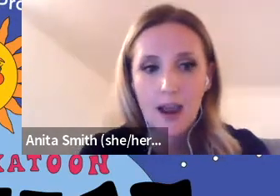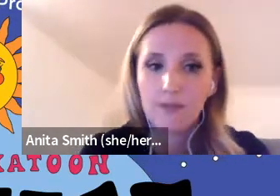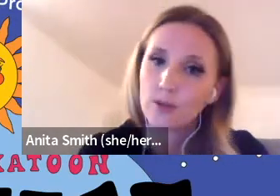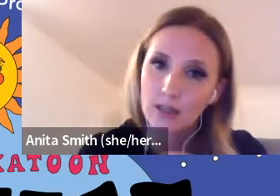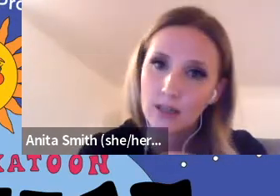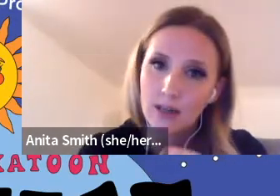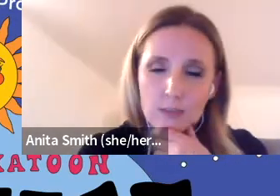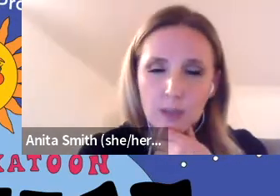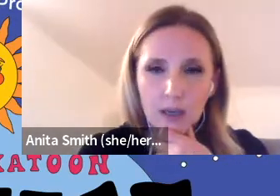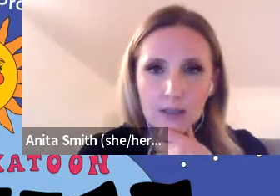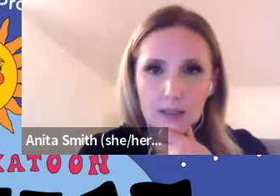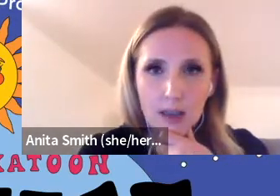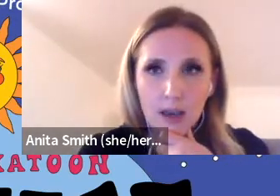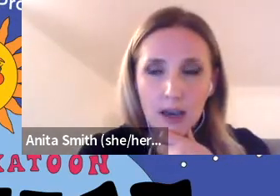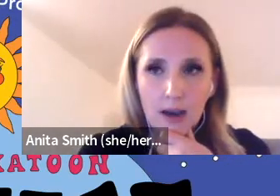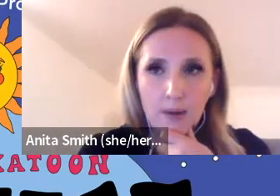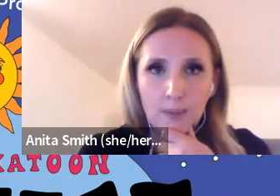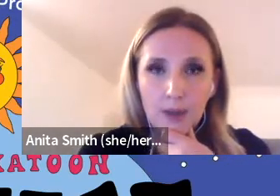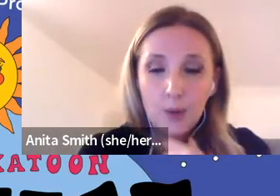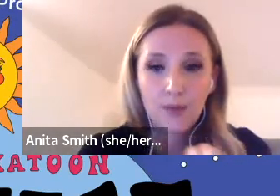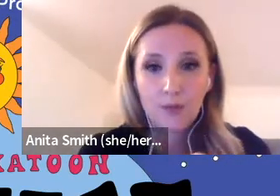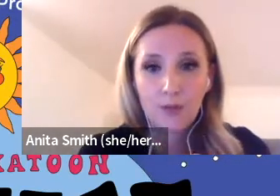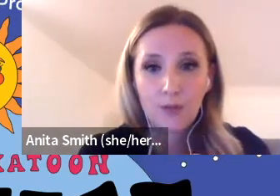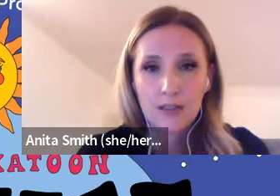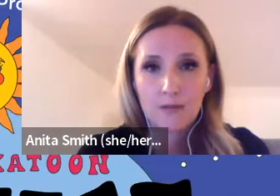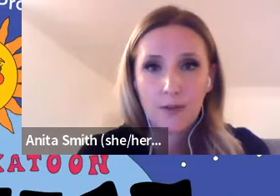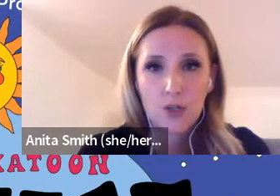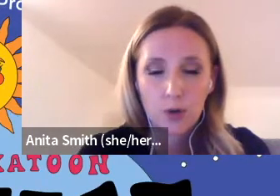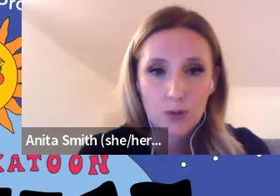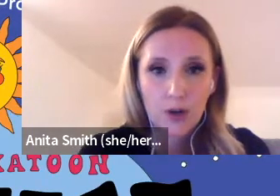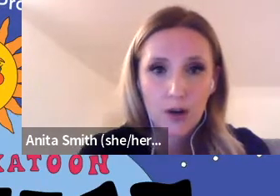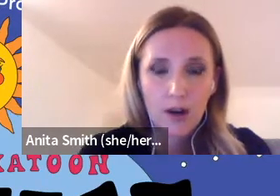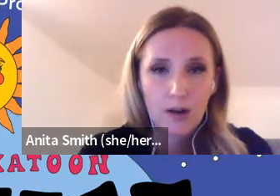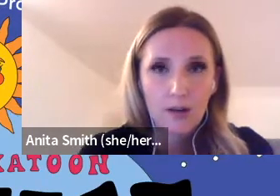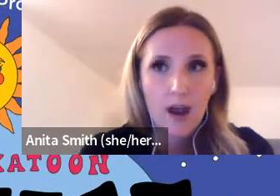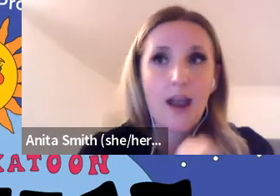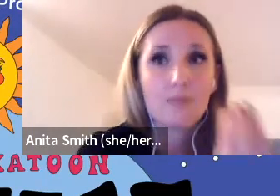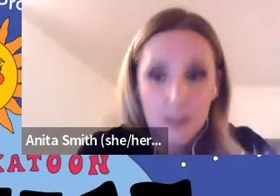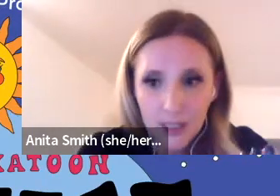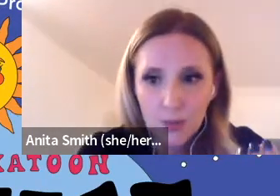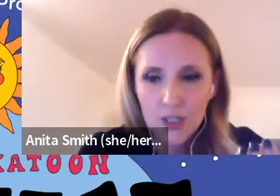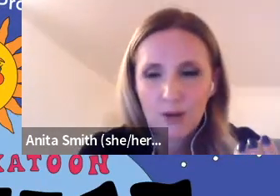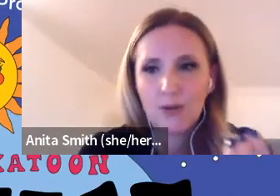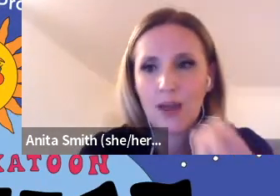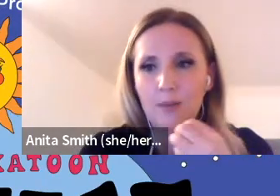to have those connections because even for me as a Fringe producer, I have somebody to reach out to then